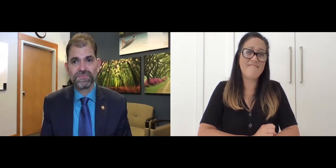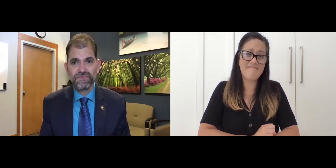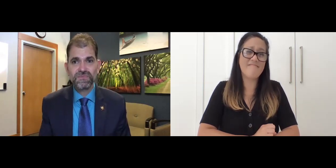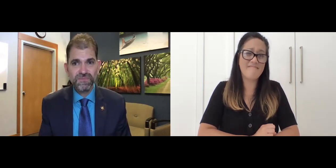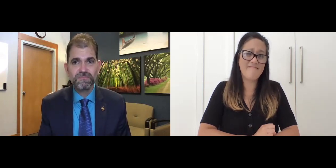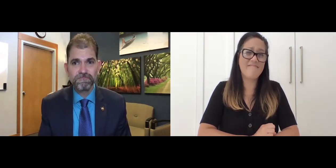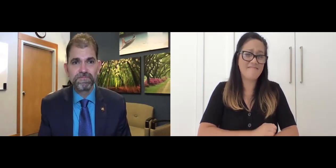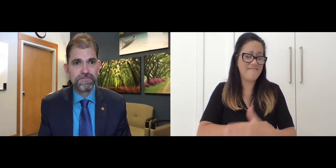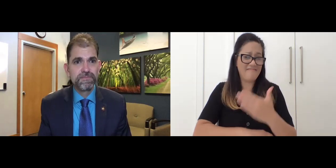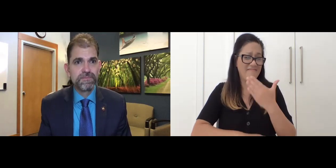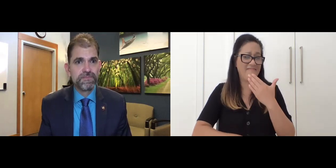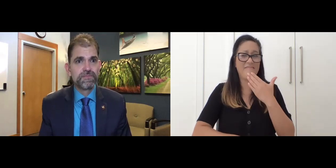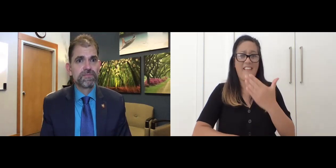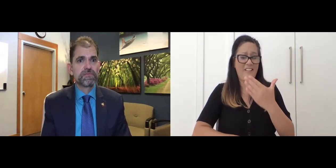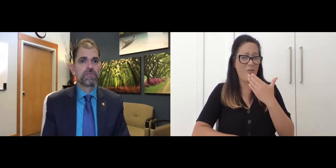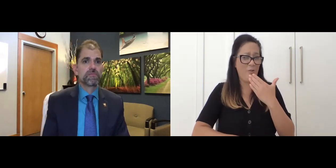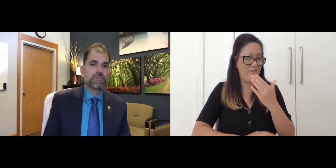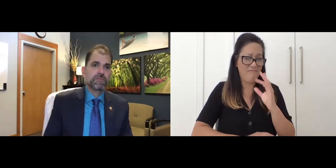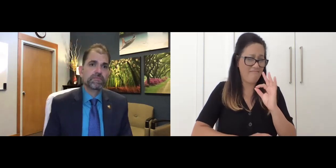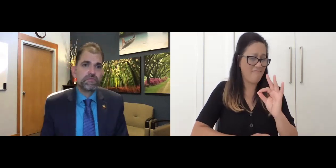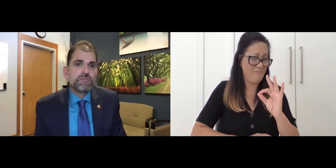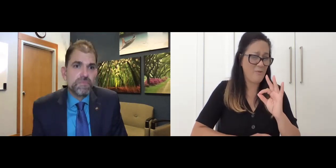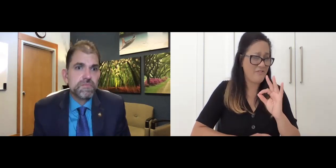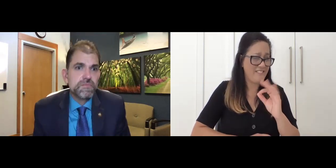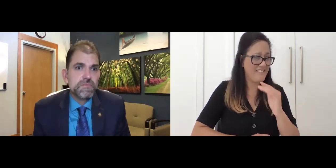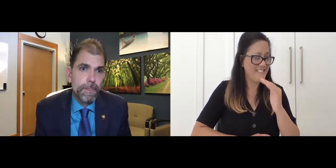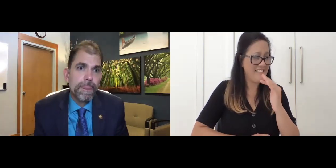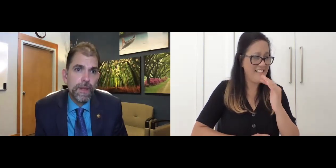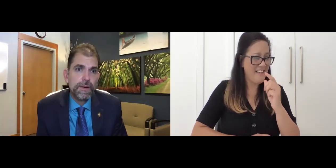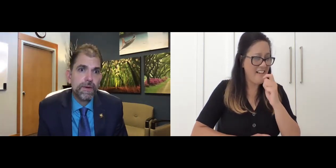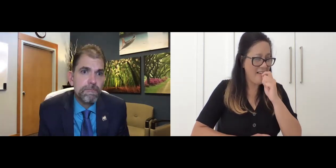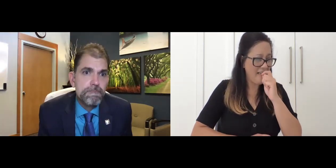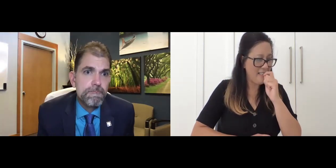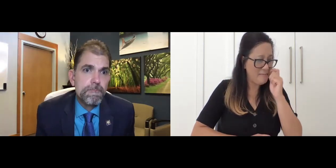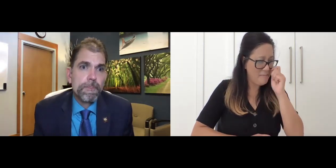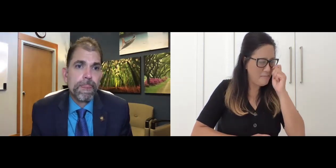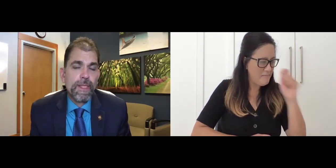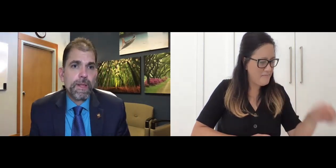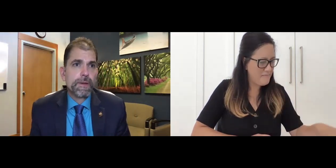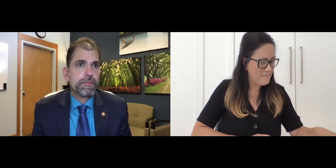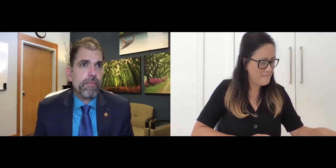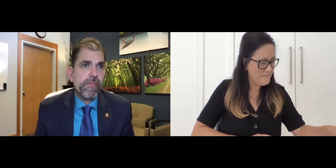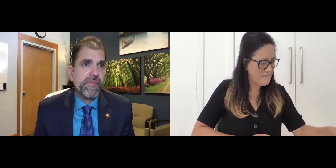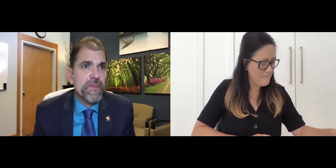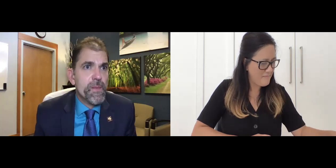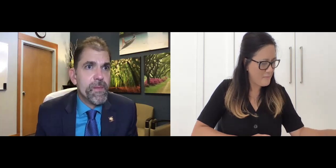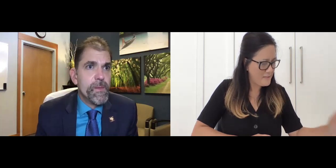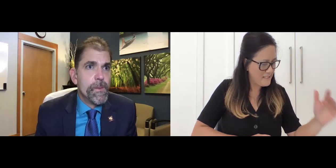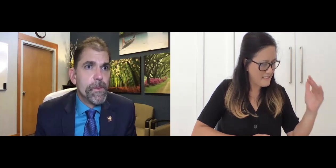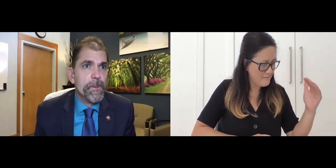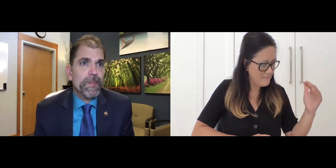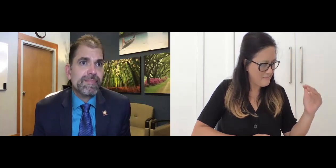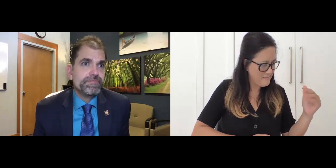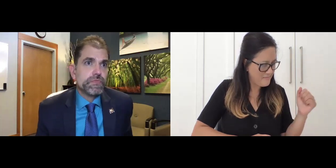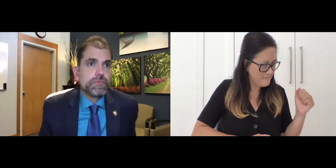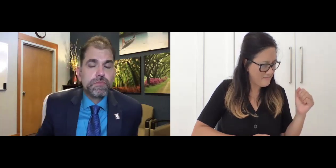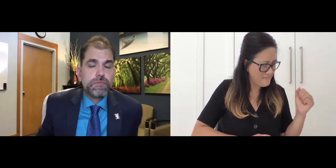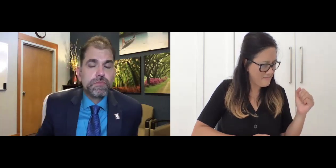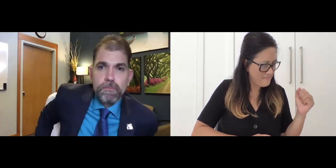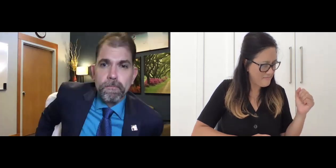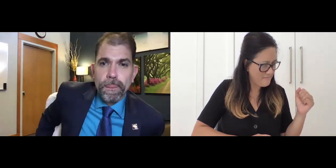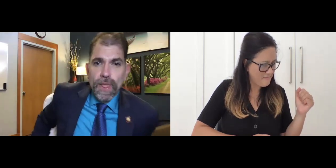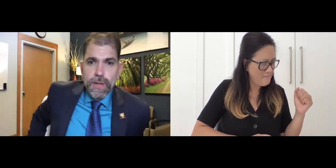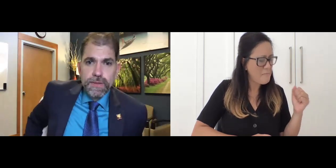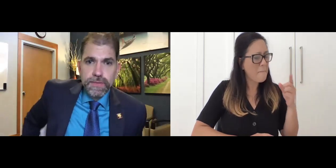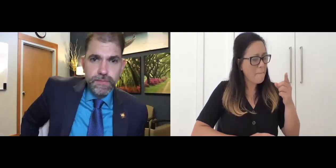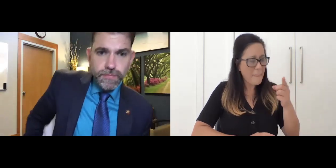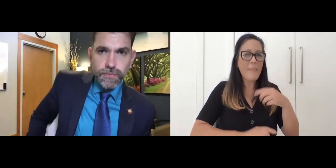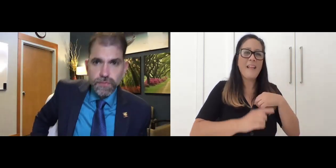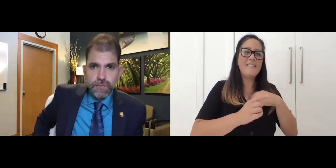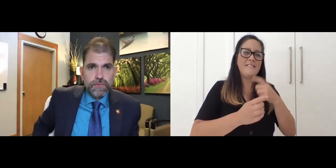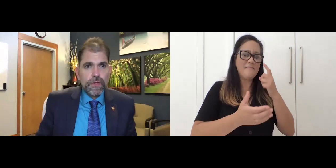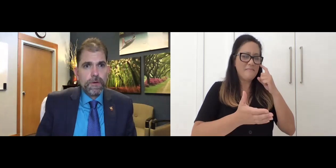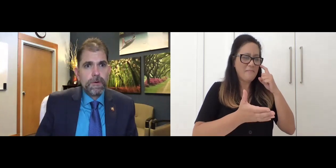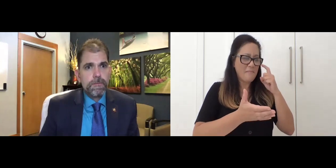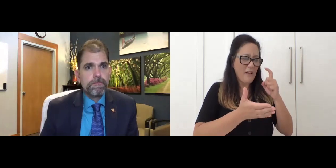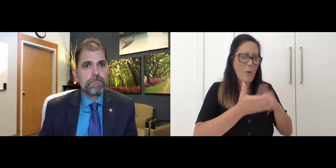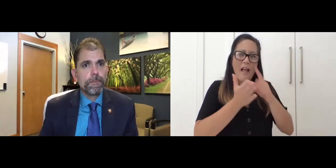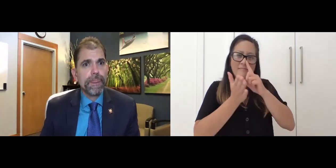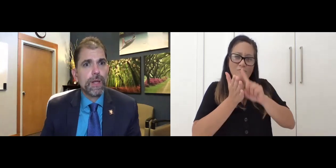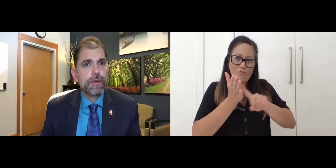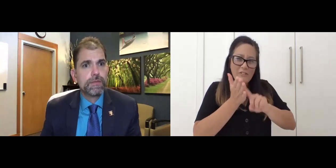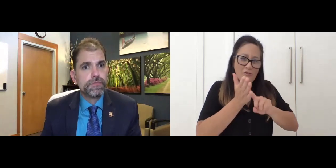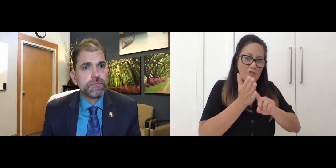that's very sad when that happens.